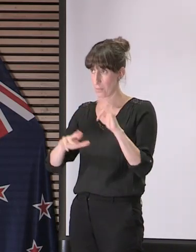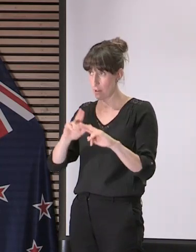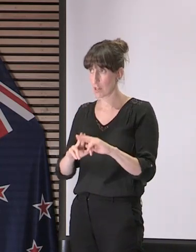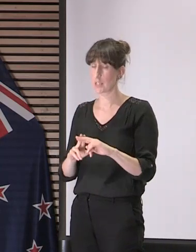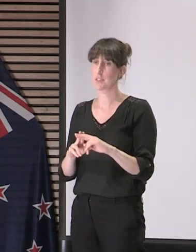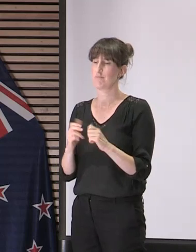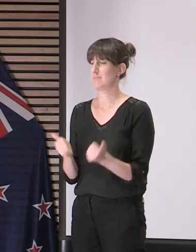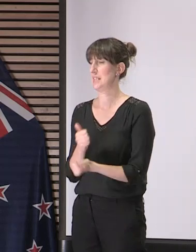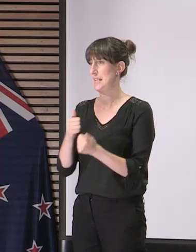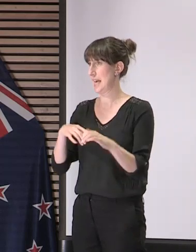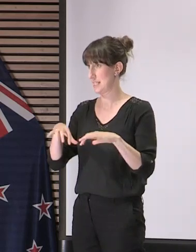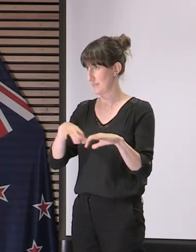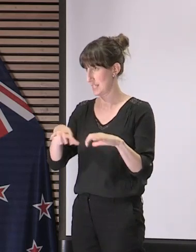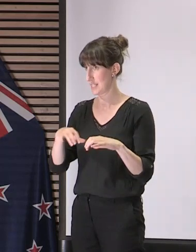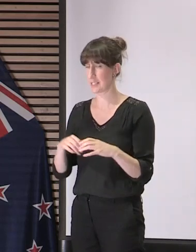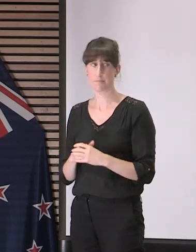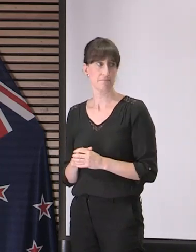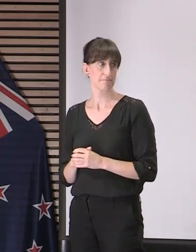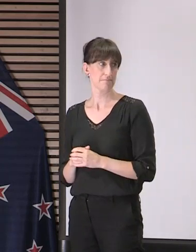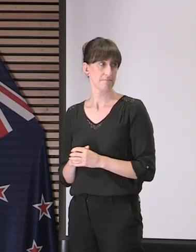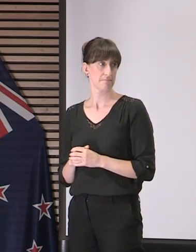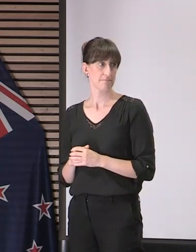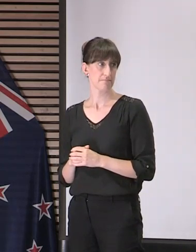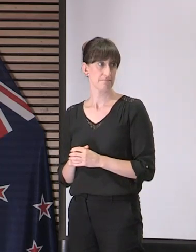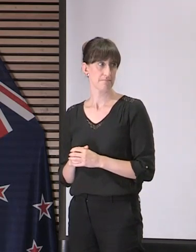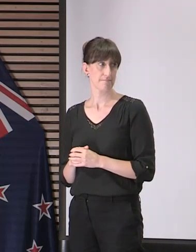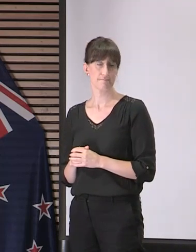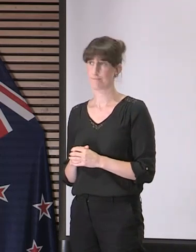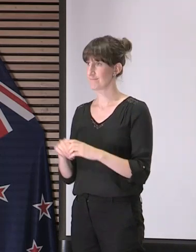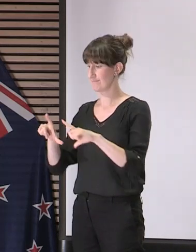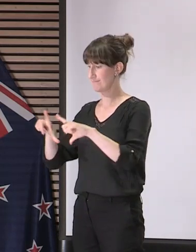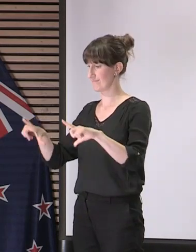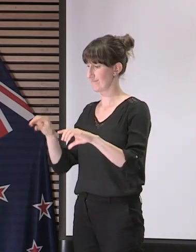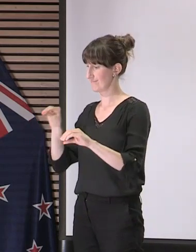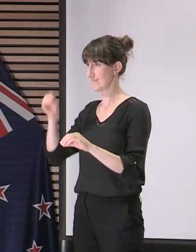childhood education setting. There's a pack of materials for your parents, that